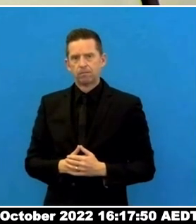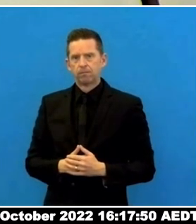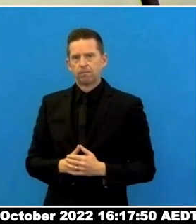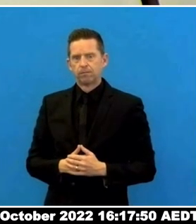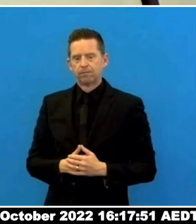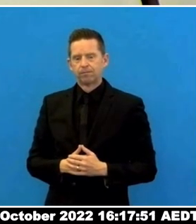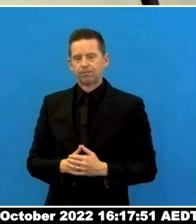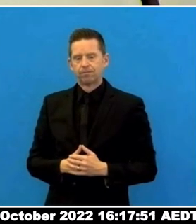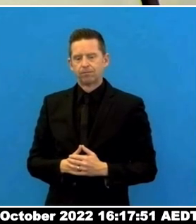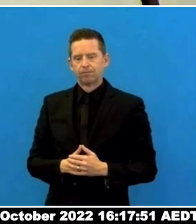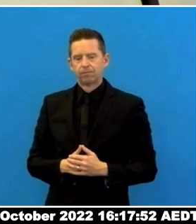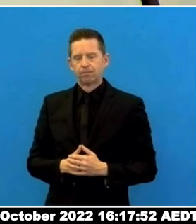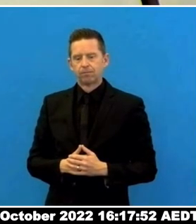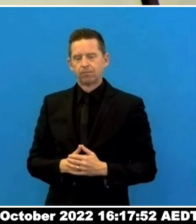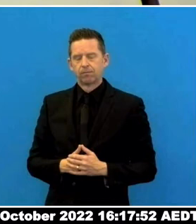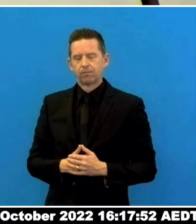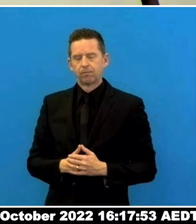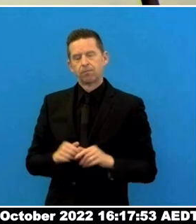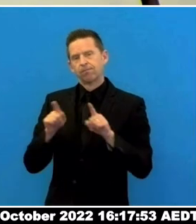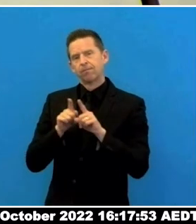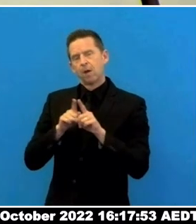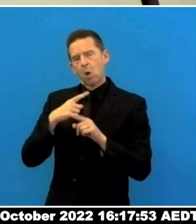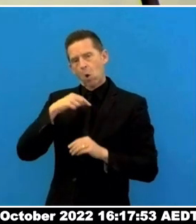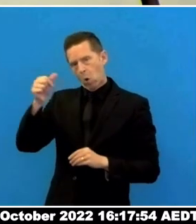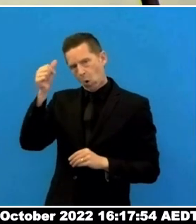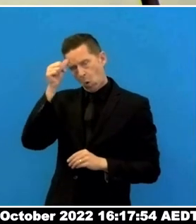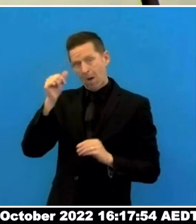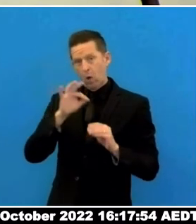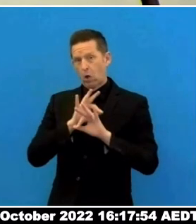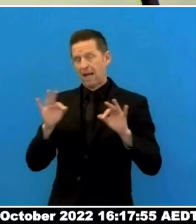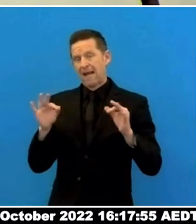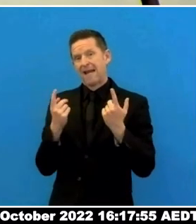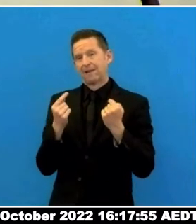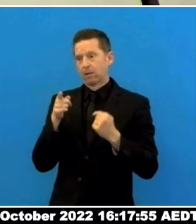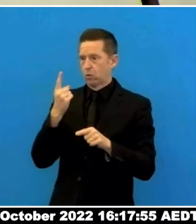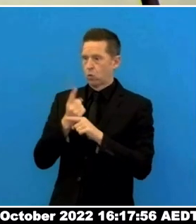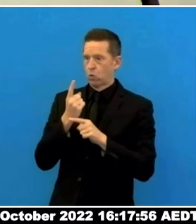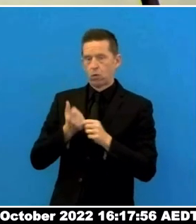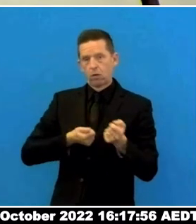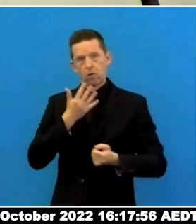And we also know that it's not easy to talk about personal experiences,